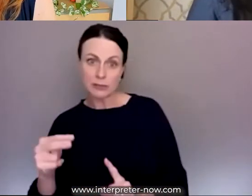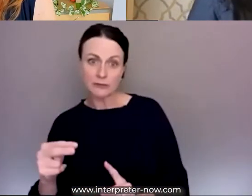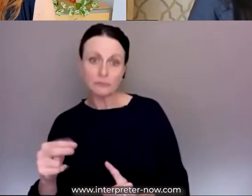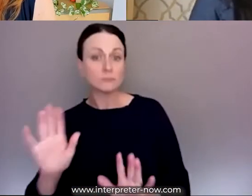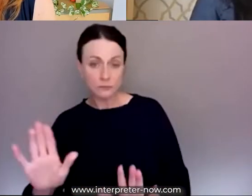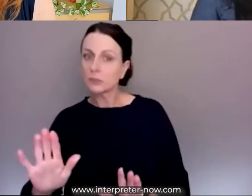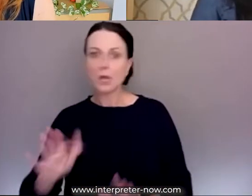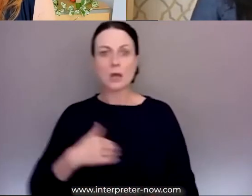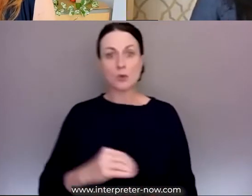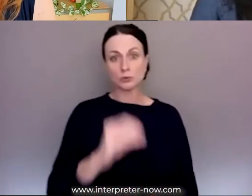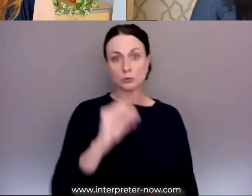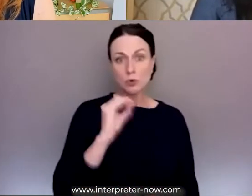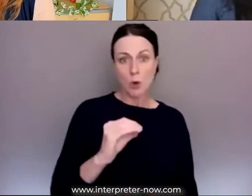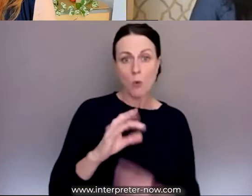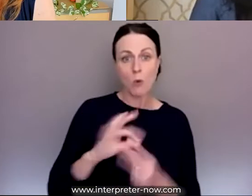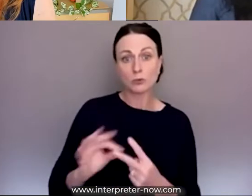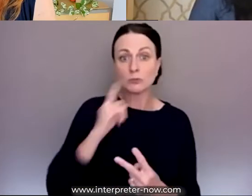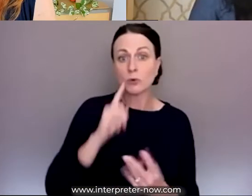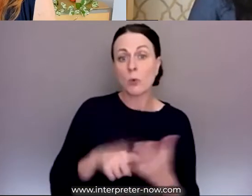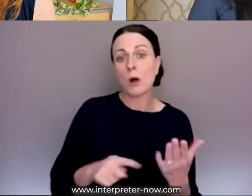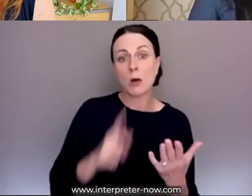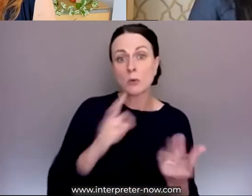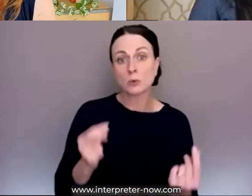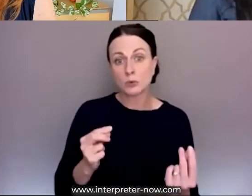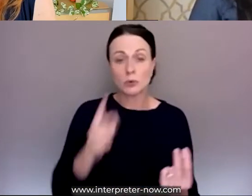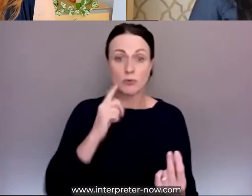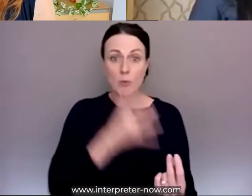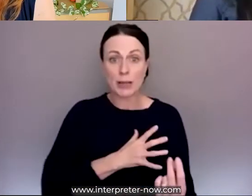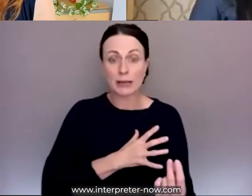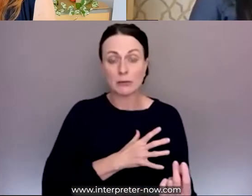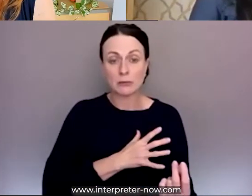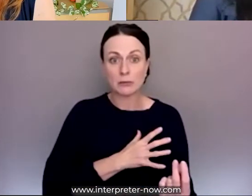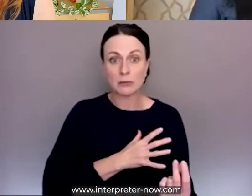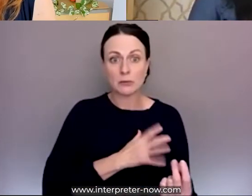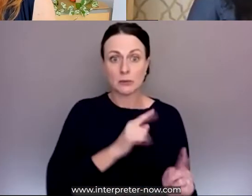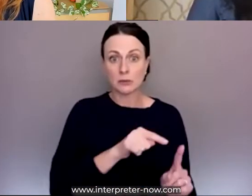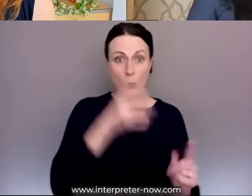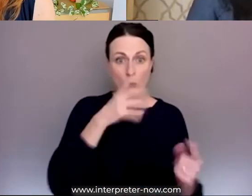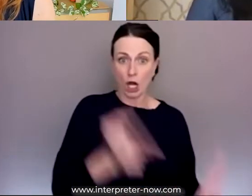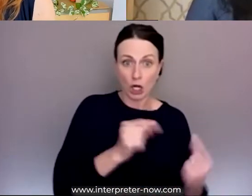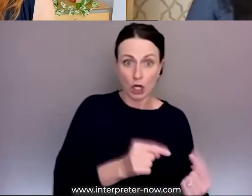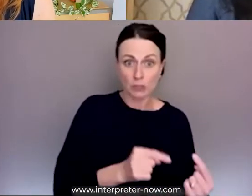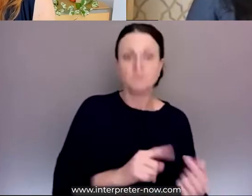There is no option for what you will do for the women who will be hurting first and worst